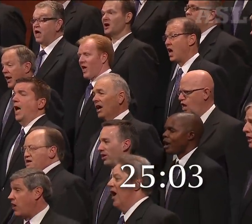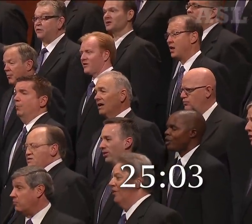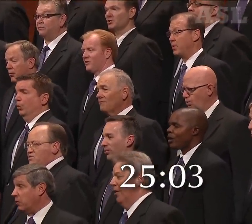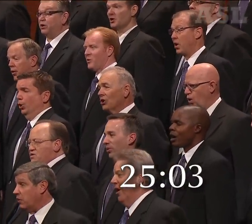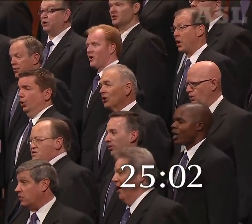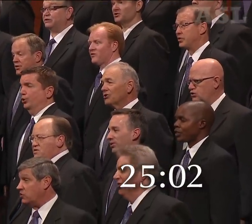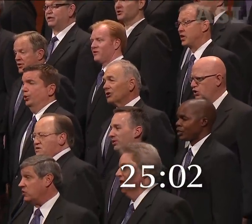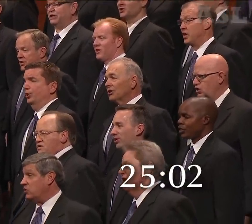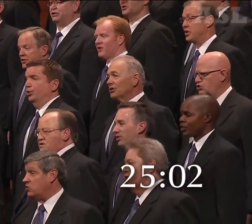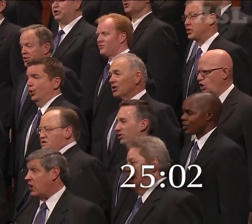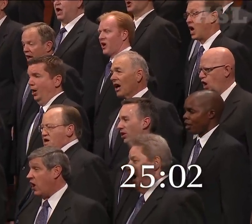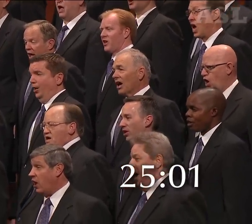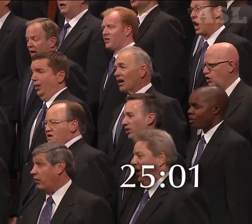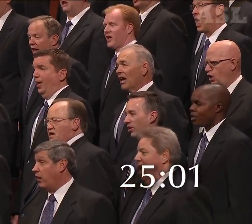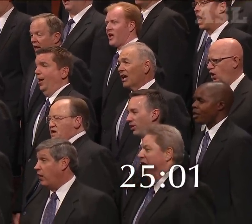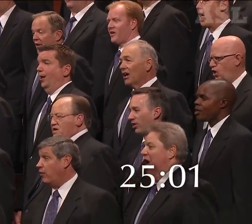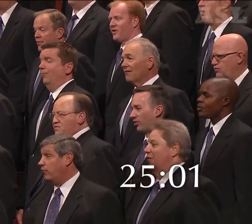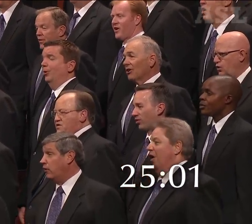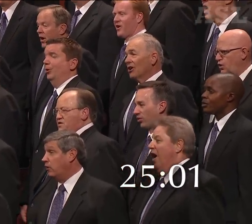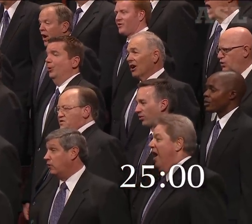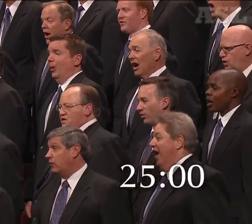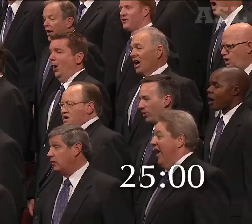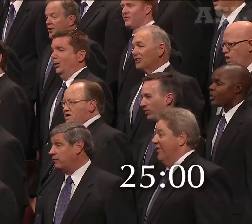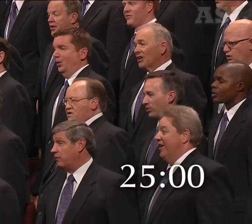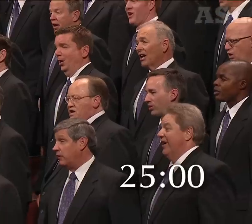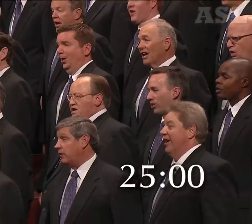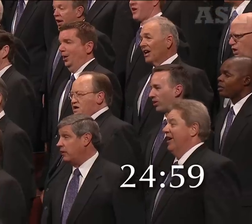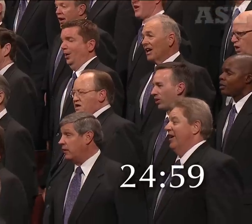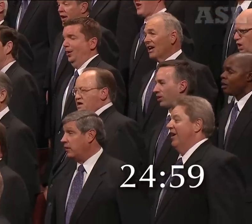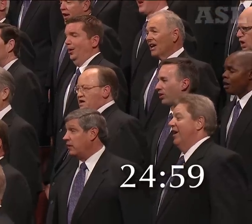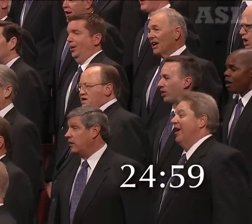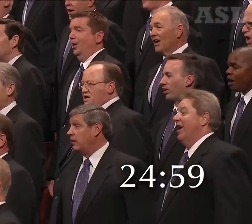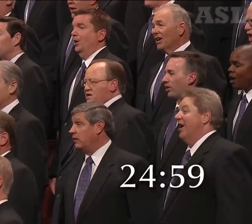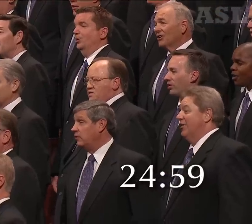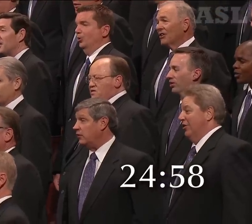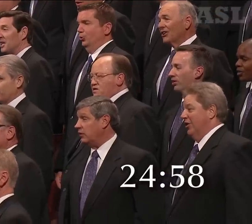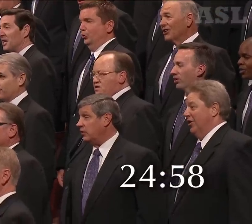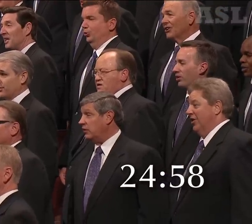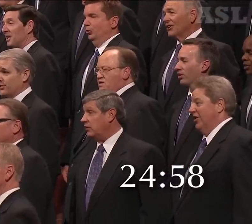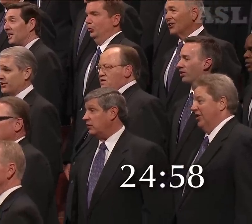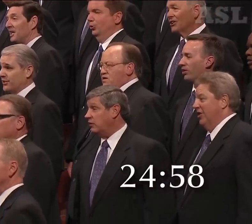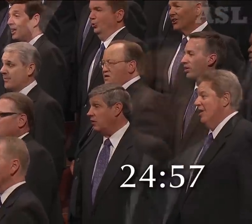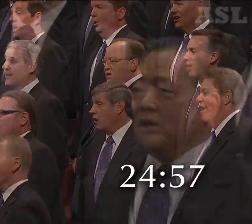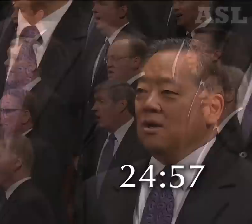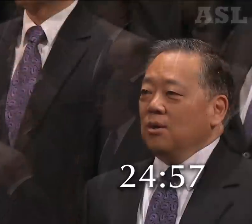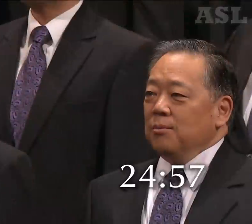OF THE CHURCH OF JESUS CHRIST OF LATTER-DAY SAINTS.